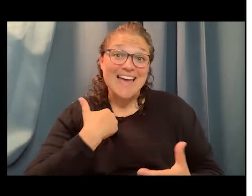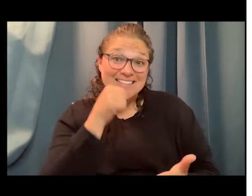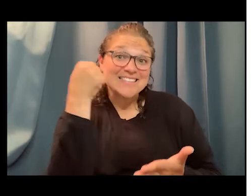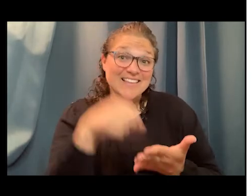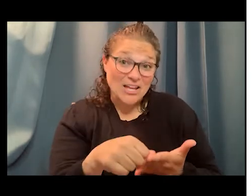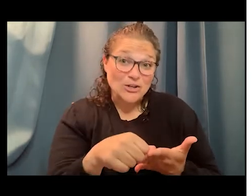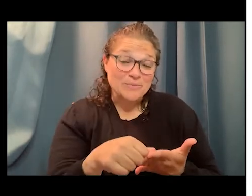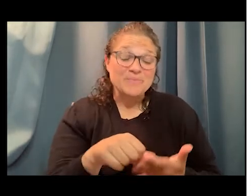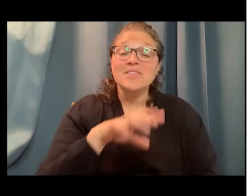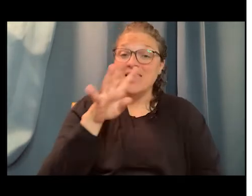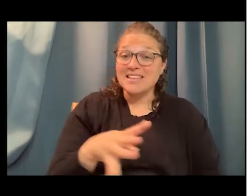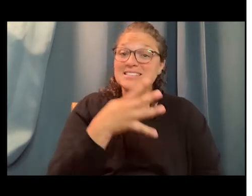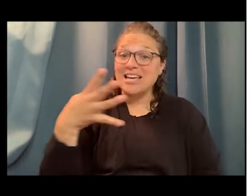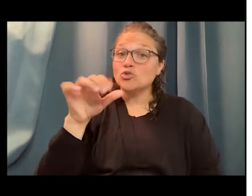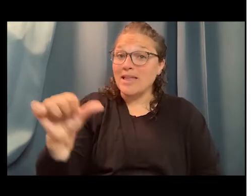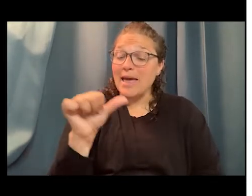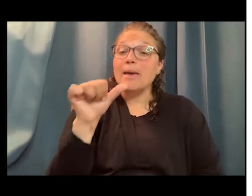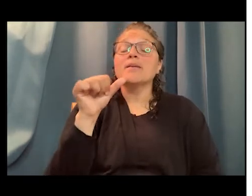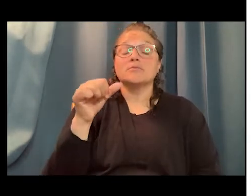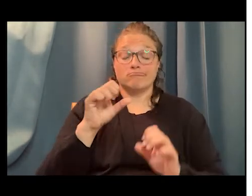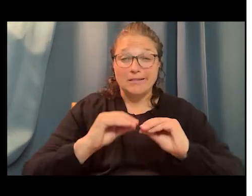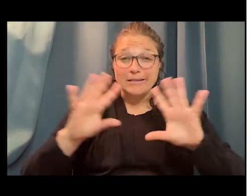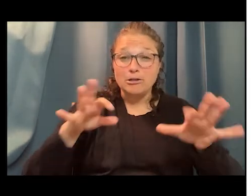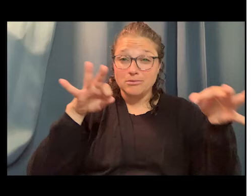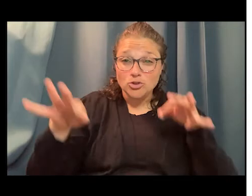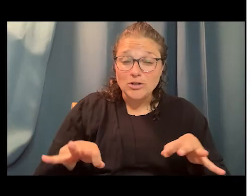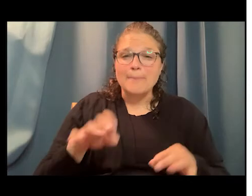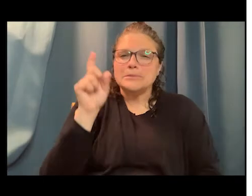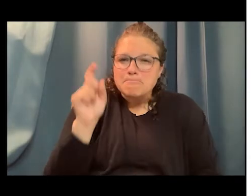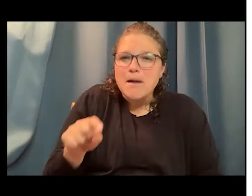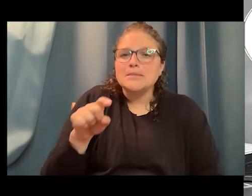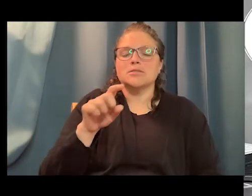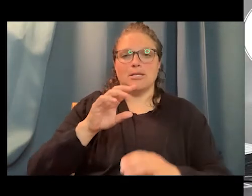The Schedule A regulation also says that person must be certified as Job Ready.